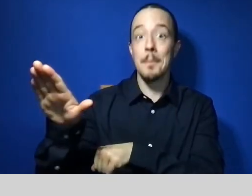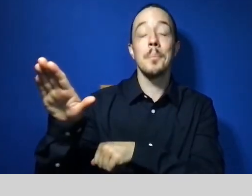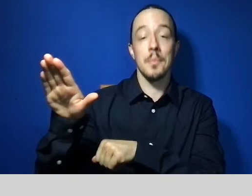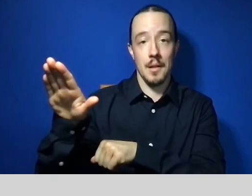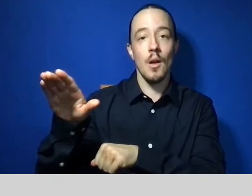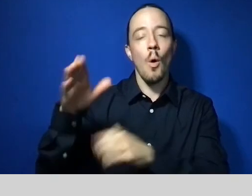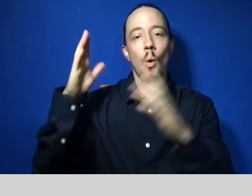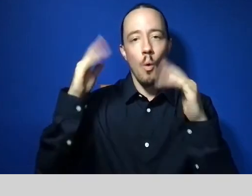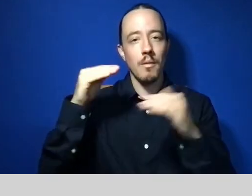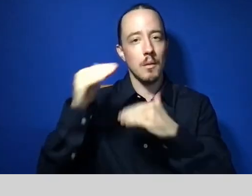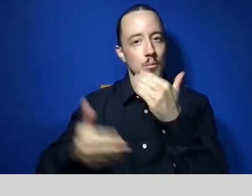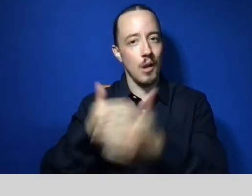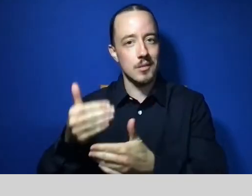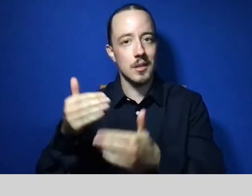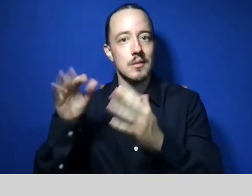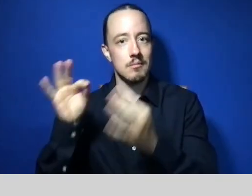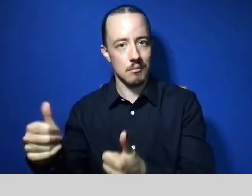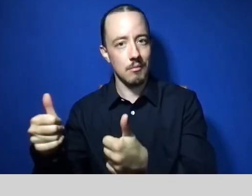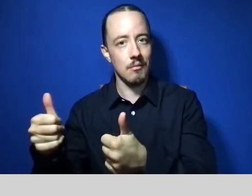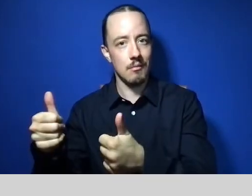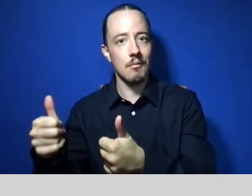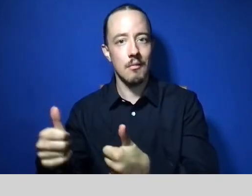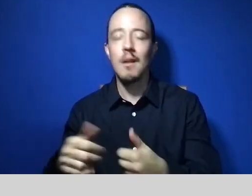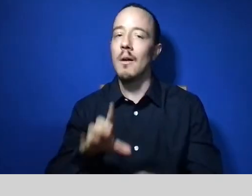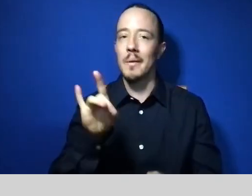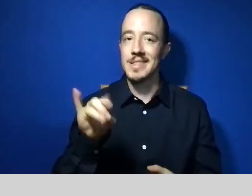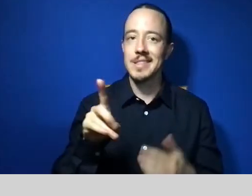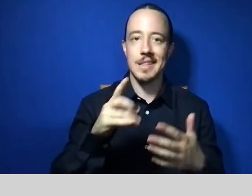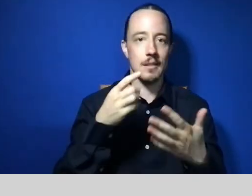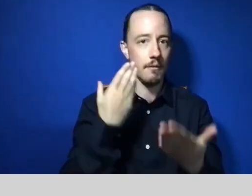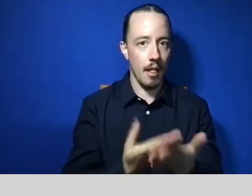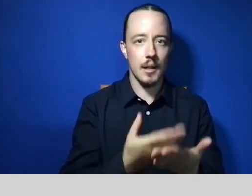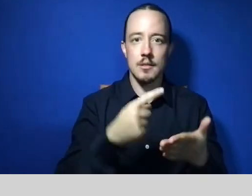And hopefully in that process, because we've done all of these validations